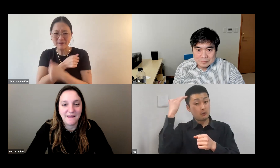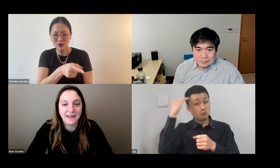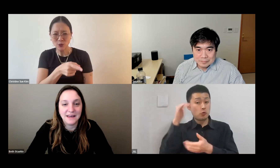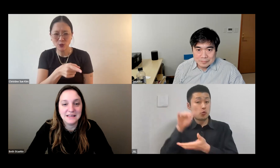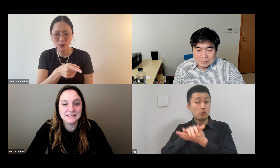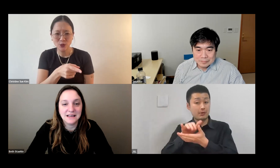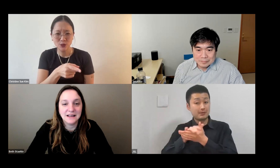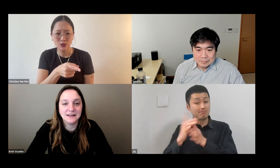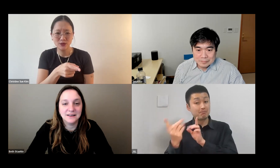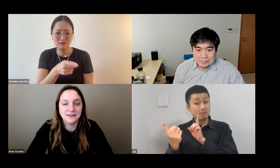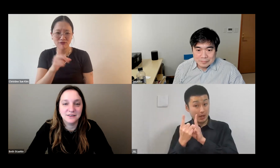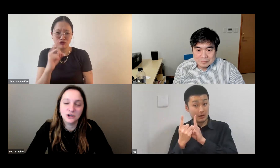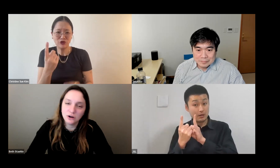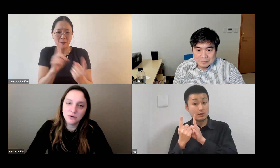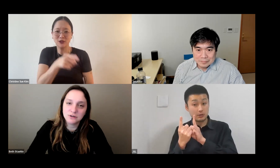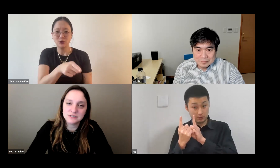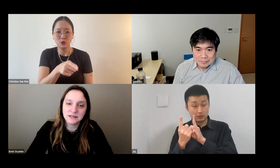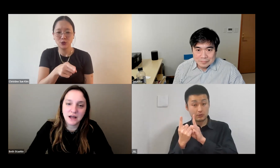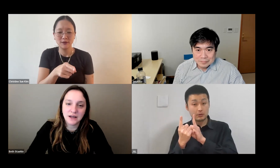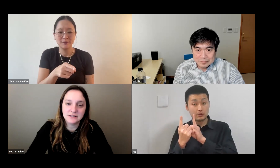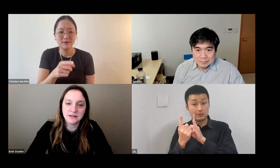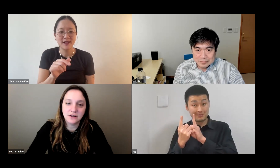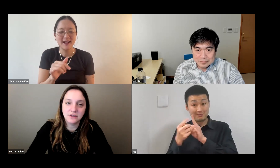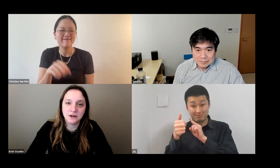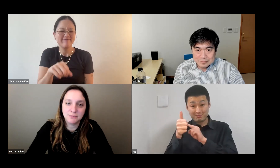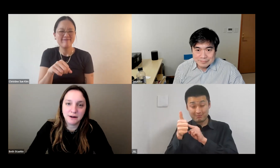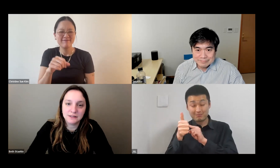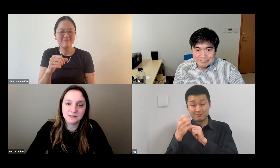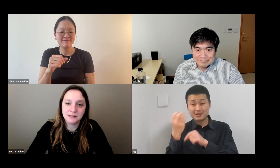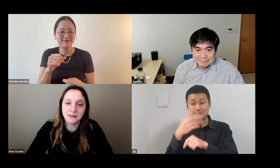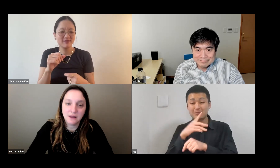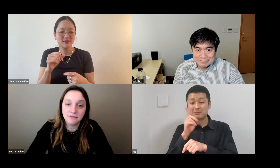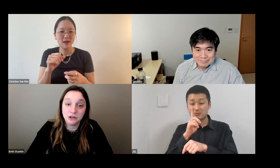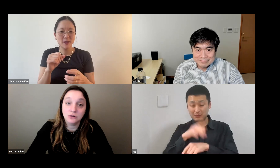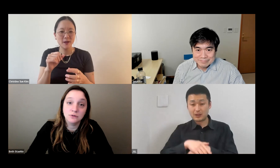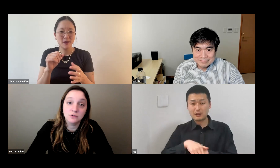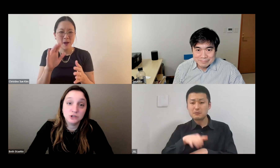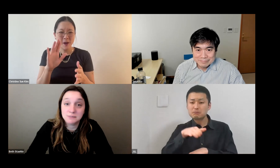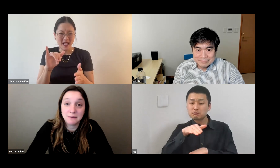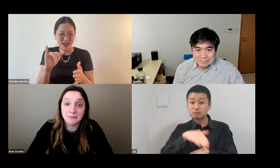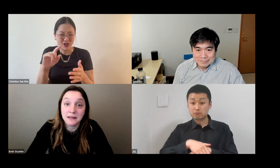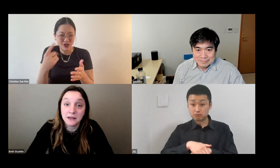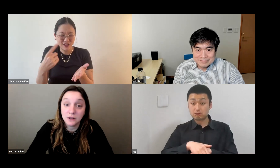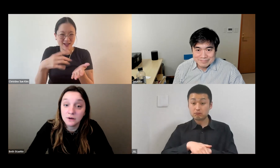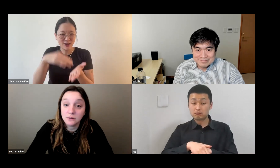and he said, “You know, Christine, I can tell that your parents really love you just by meeting you.”